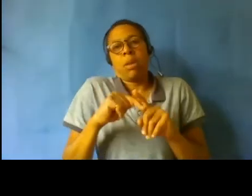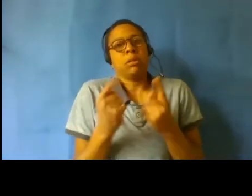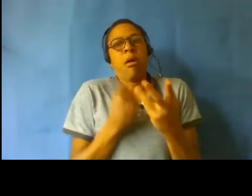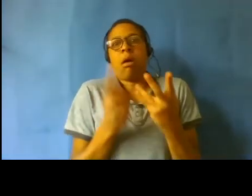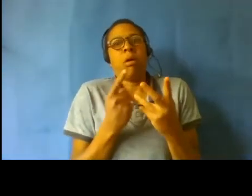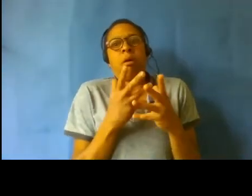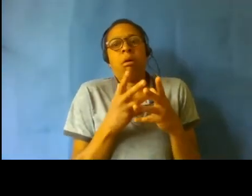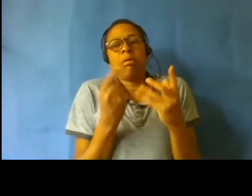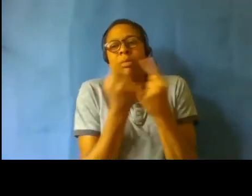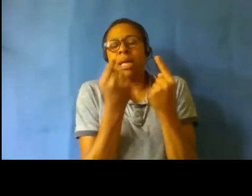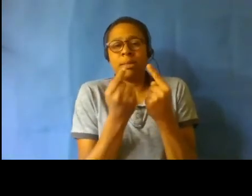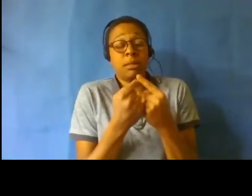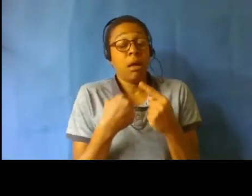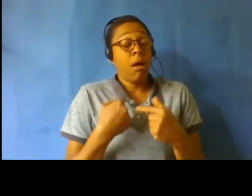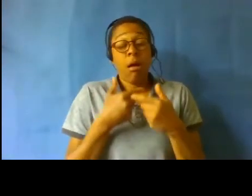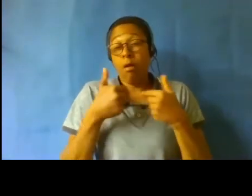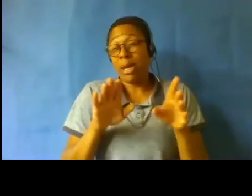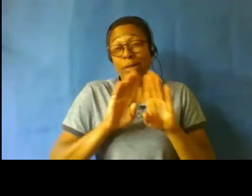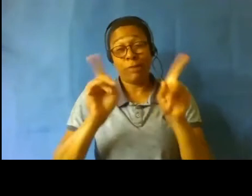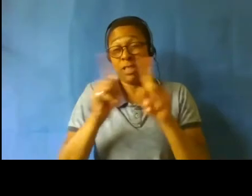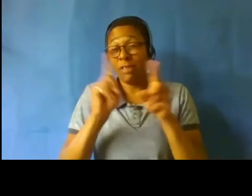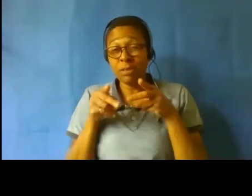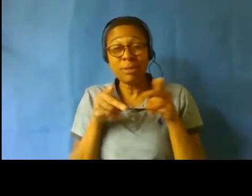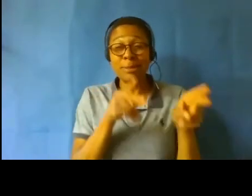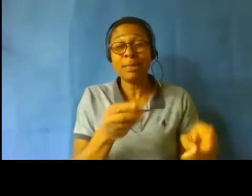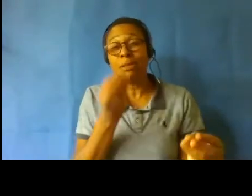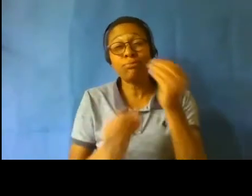myriad liquids pills and powders and even been banished to a retreat my